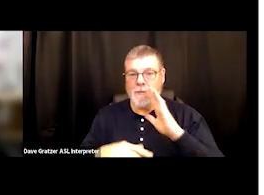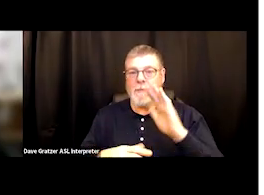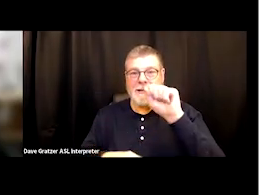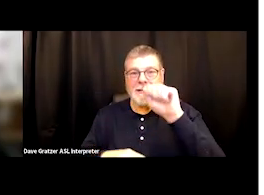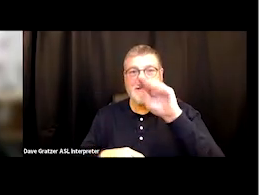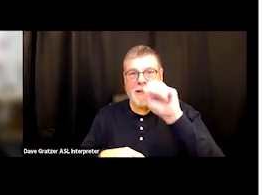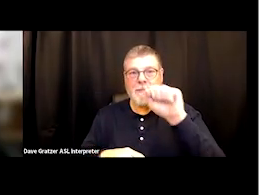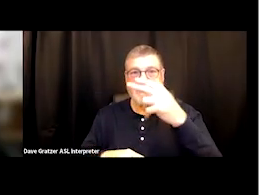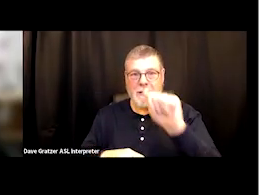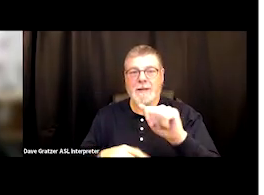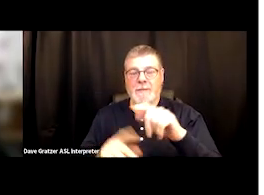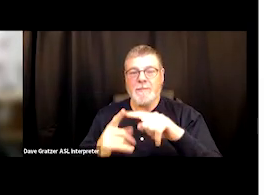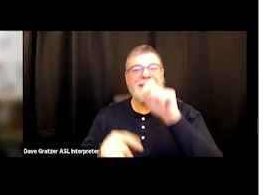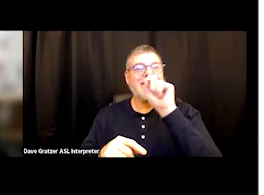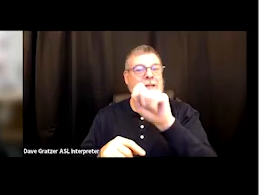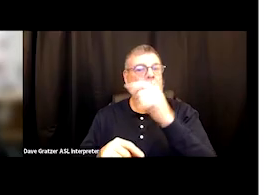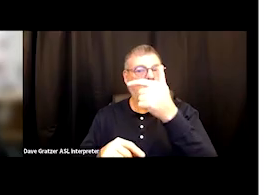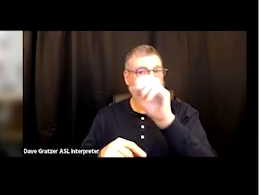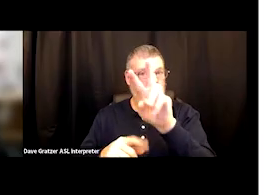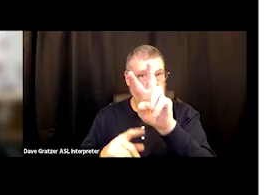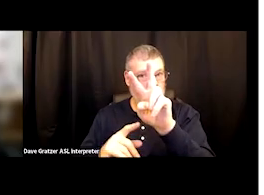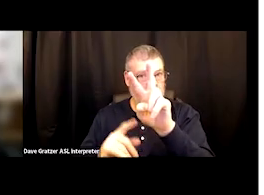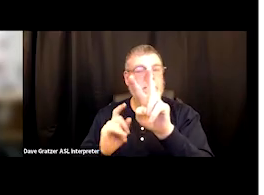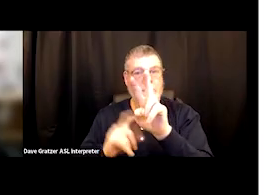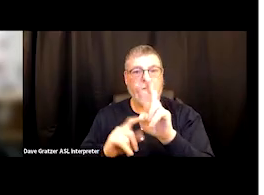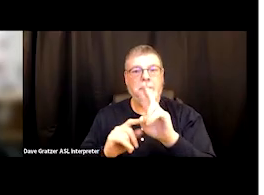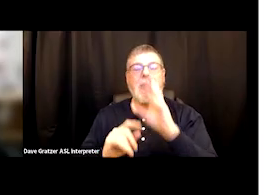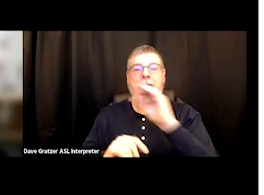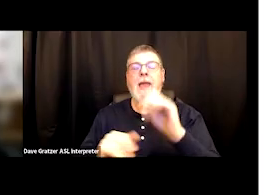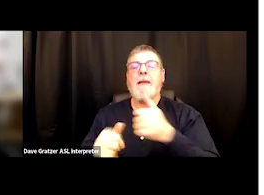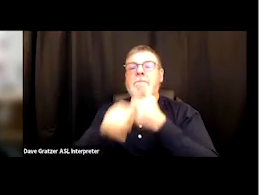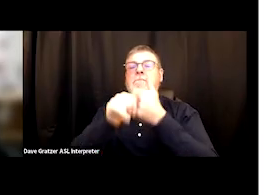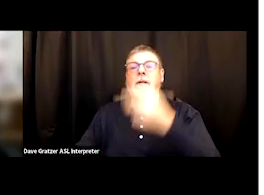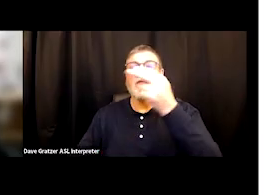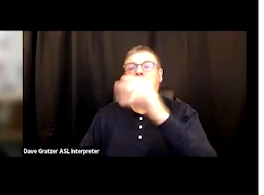It's a .gov website and it's HIPAA compliant. So we're not going to ask